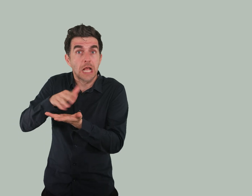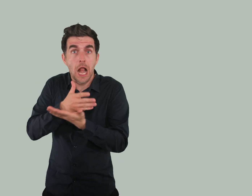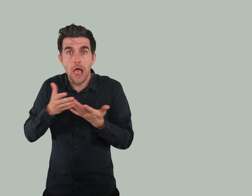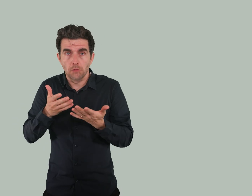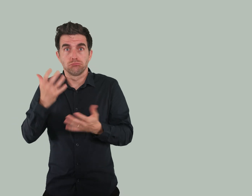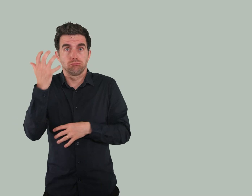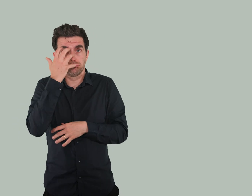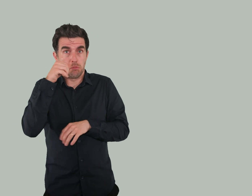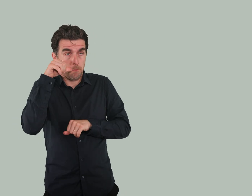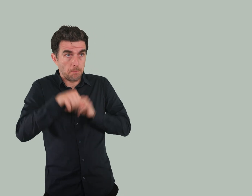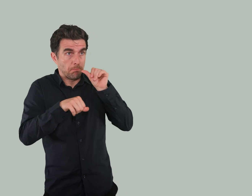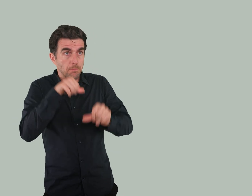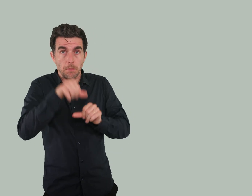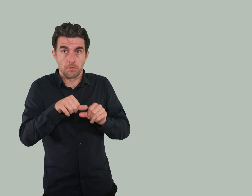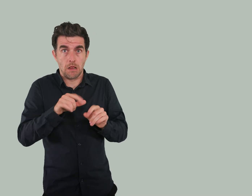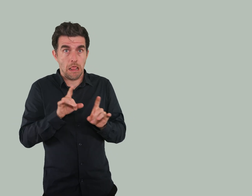may now face a process